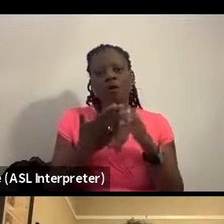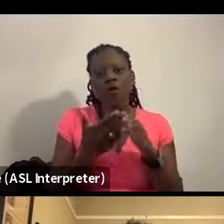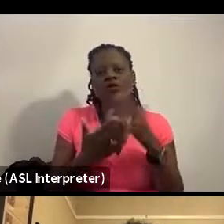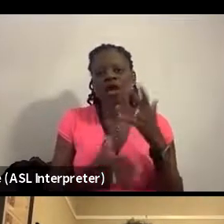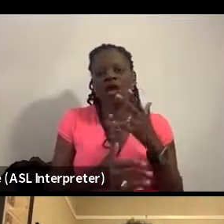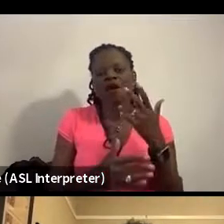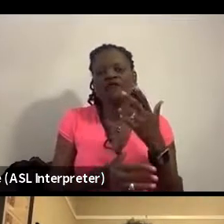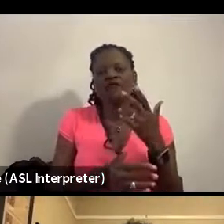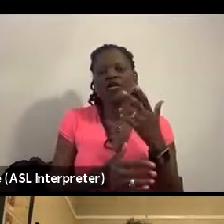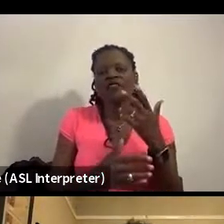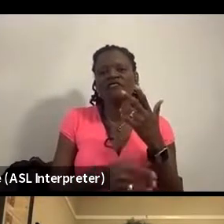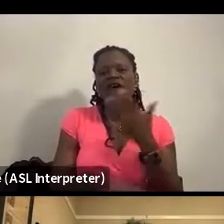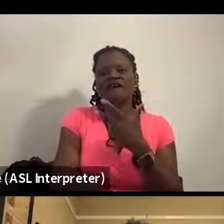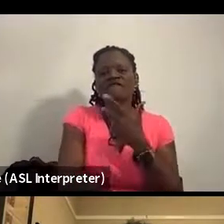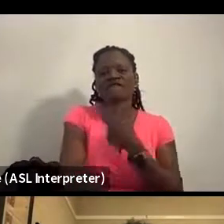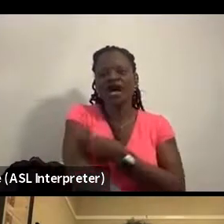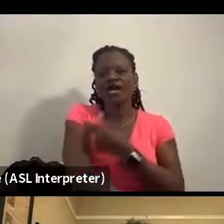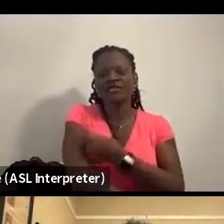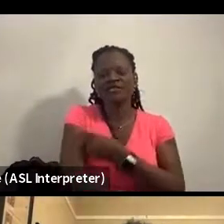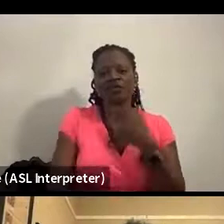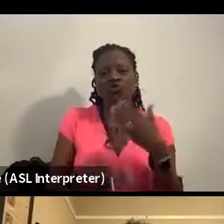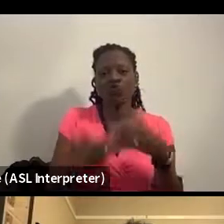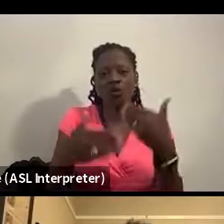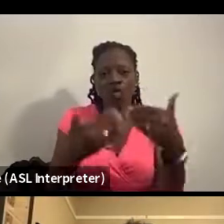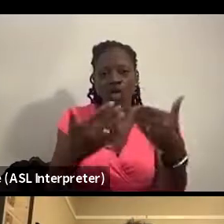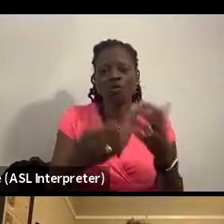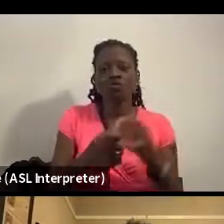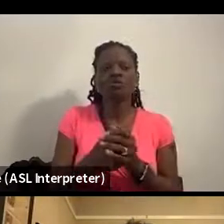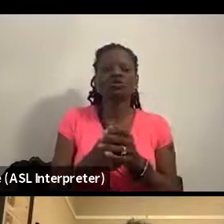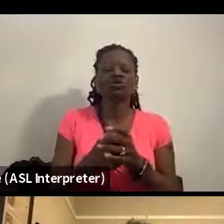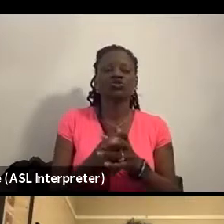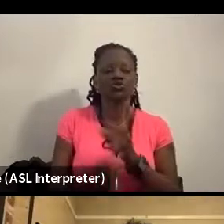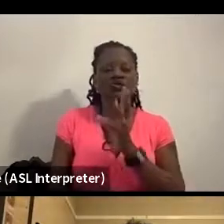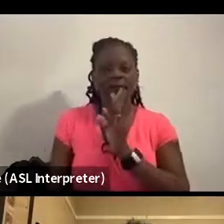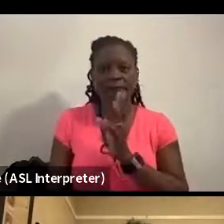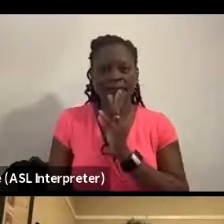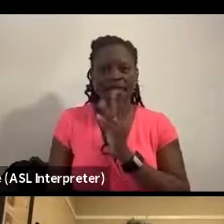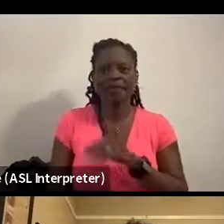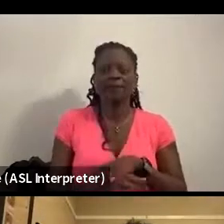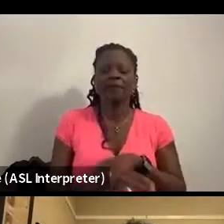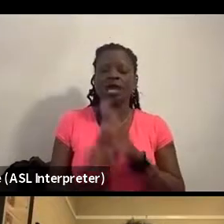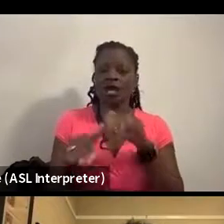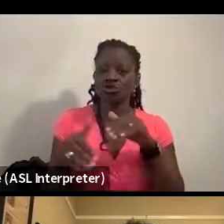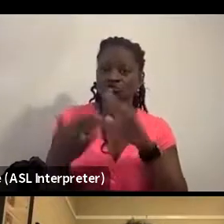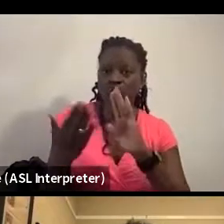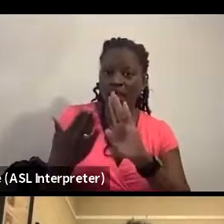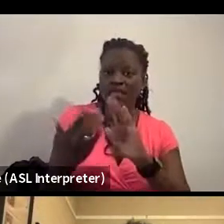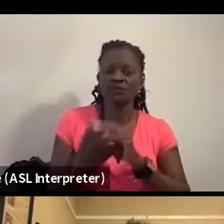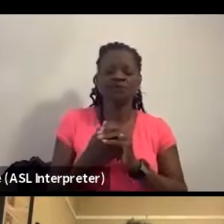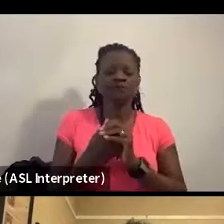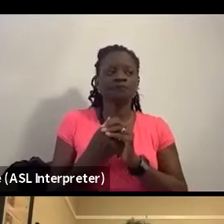to incorporate and speak and address the instrumentalise.